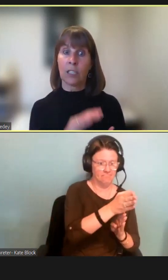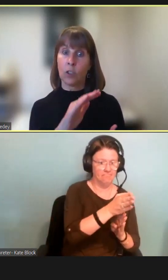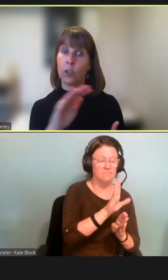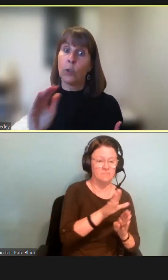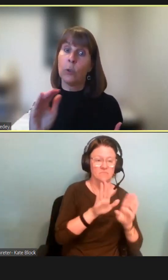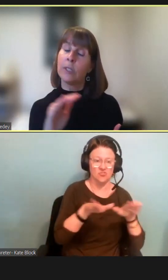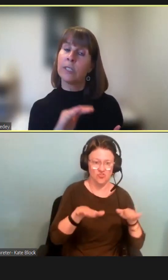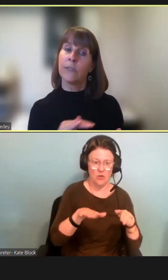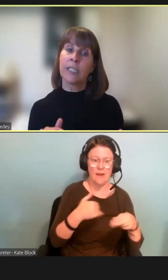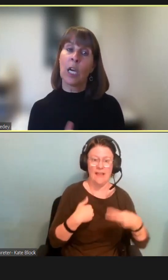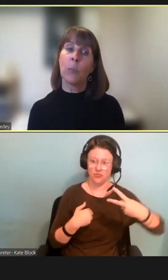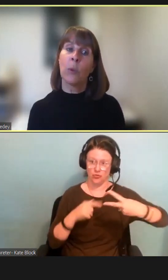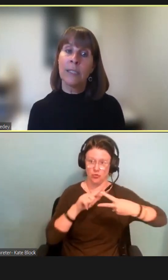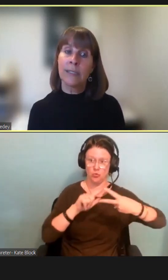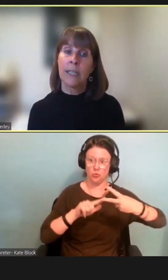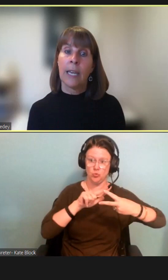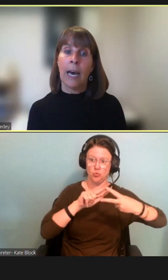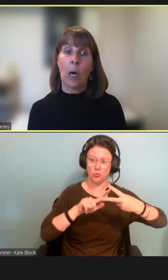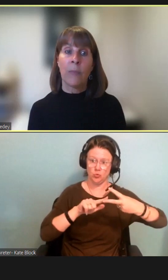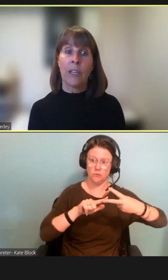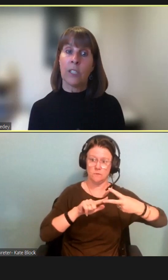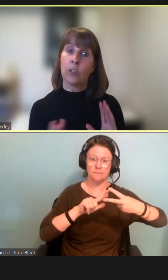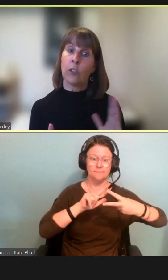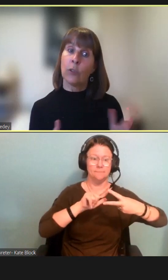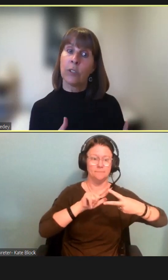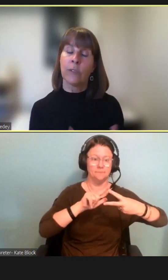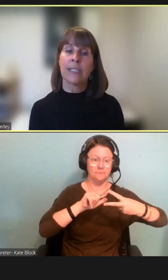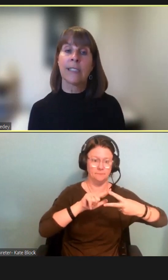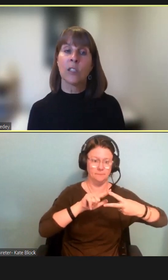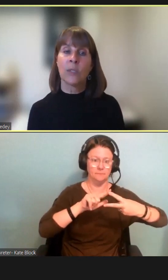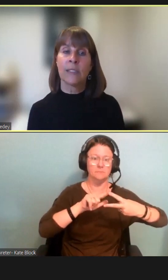two different time points um they've done two different assessments at each